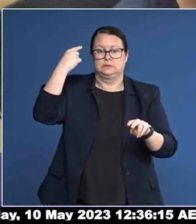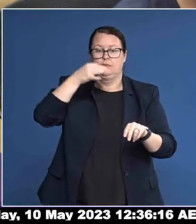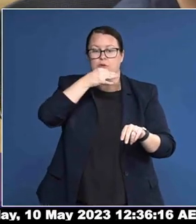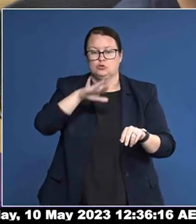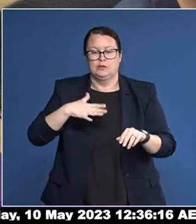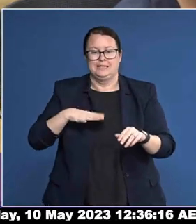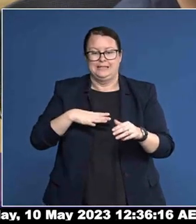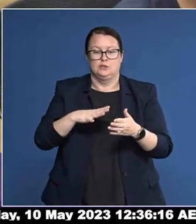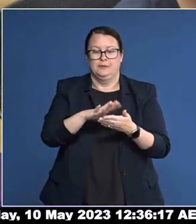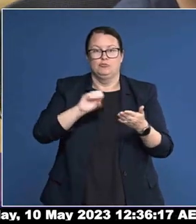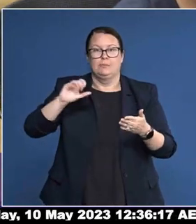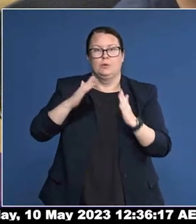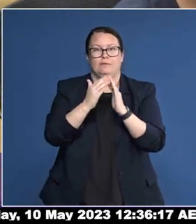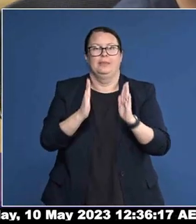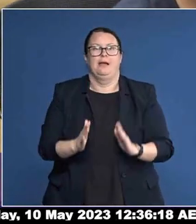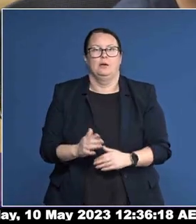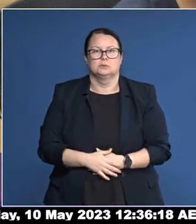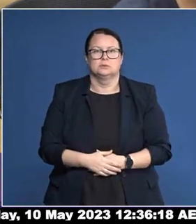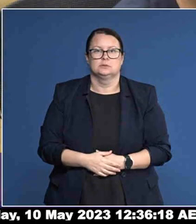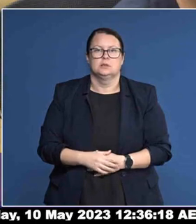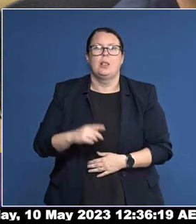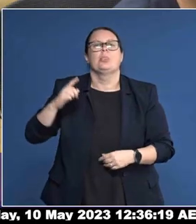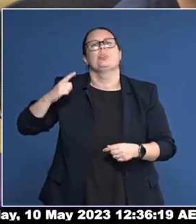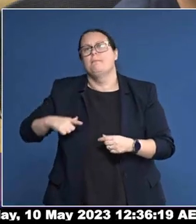removed. For what purpose follows is a different inquiry.